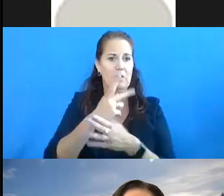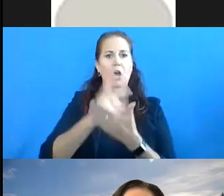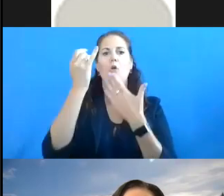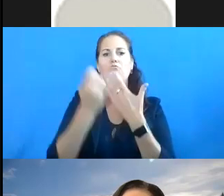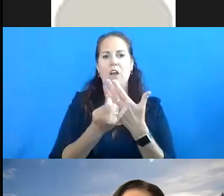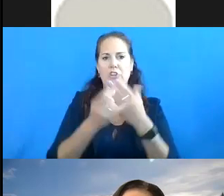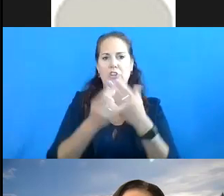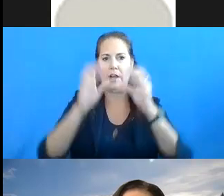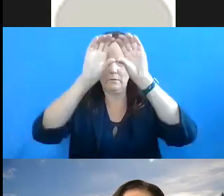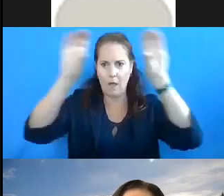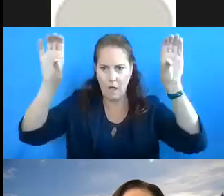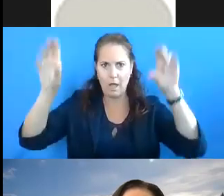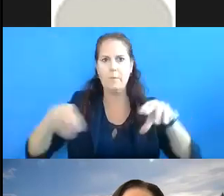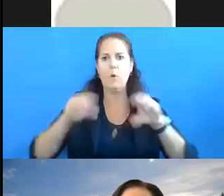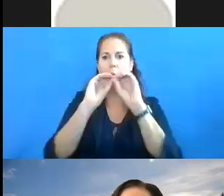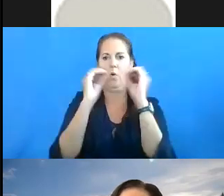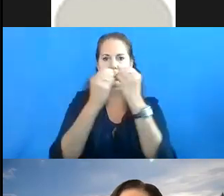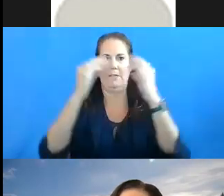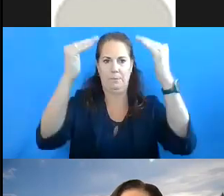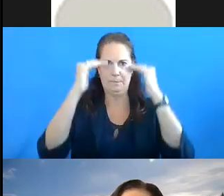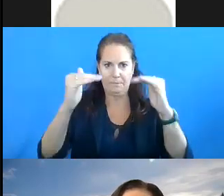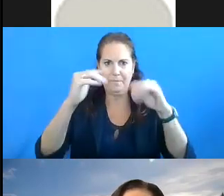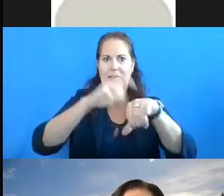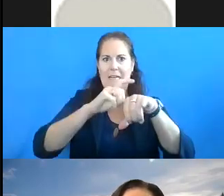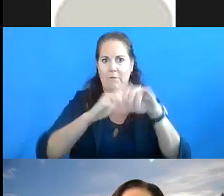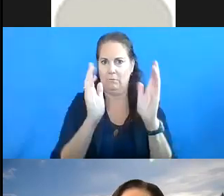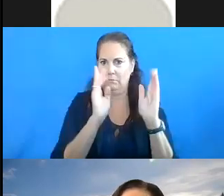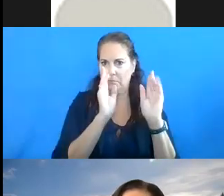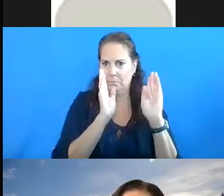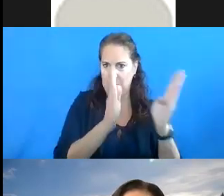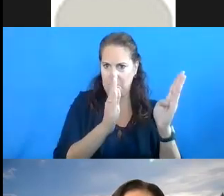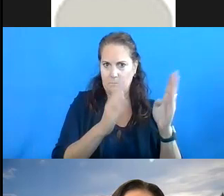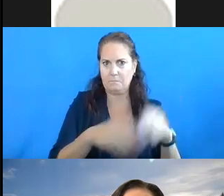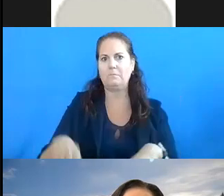your organization underneath, the timeframe of your work plan or maybe the name of the grant,